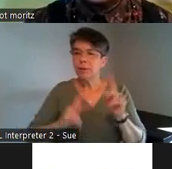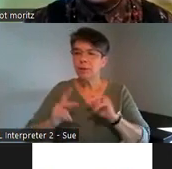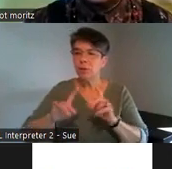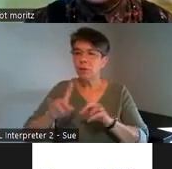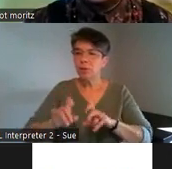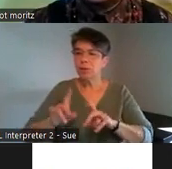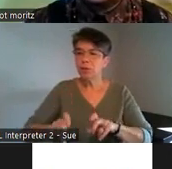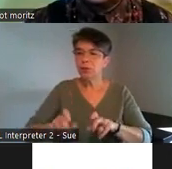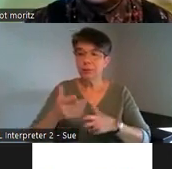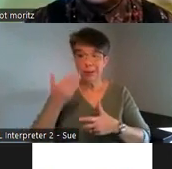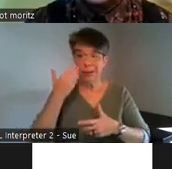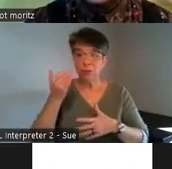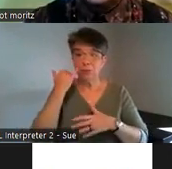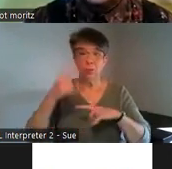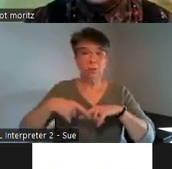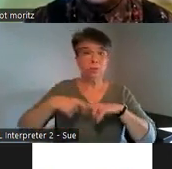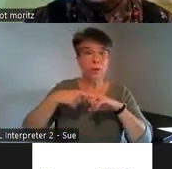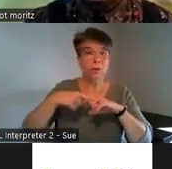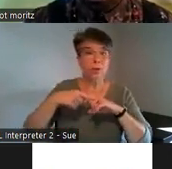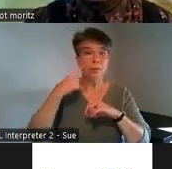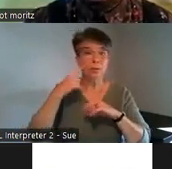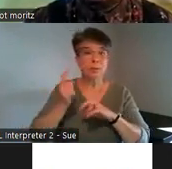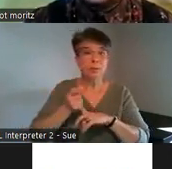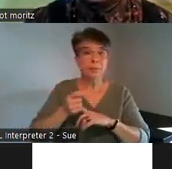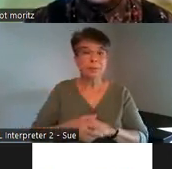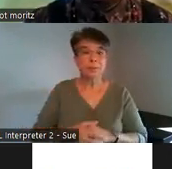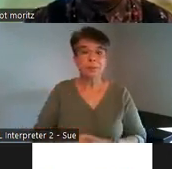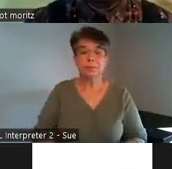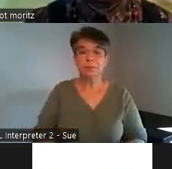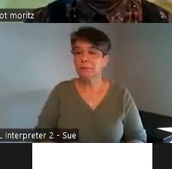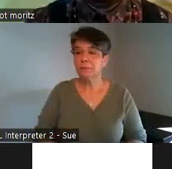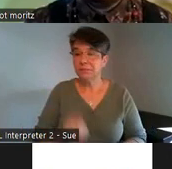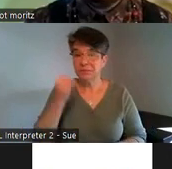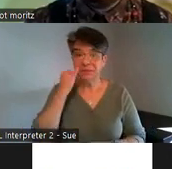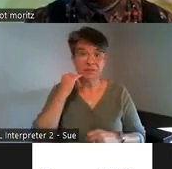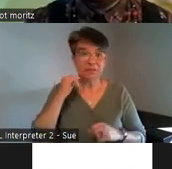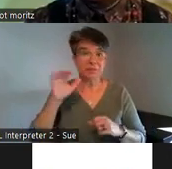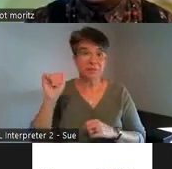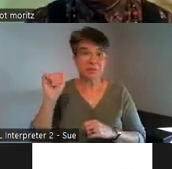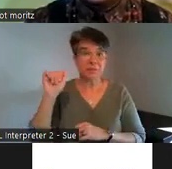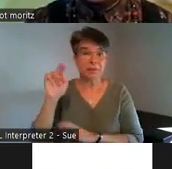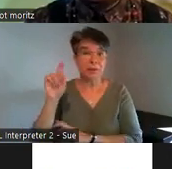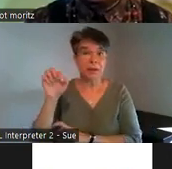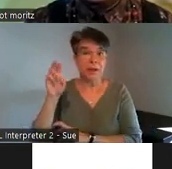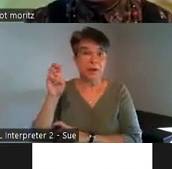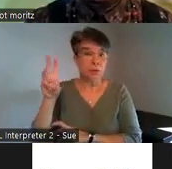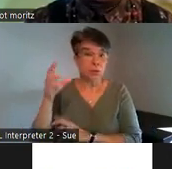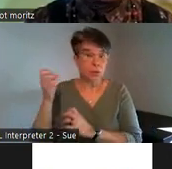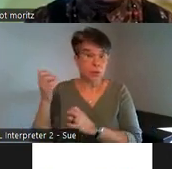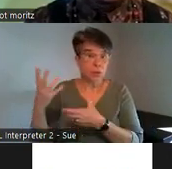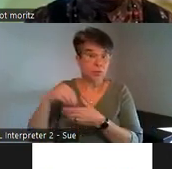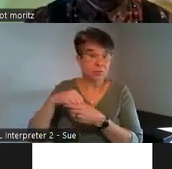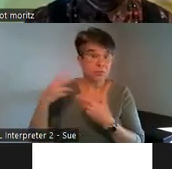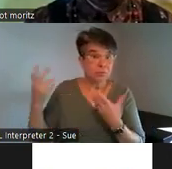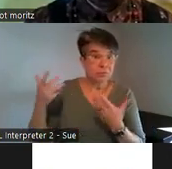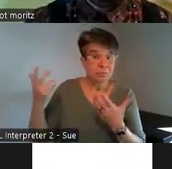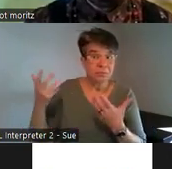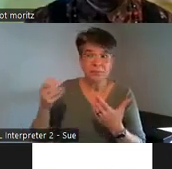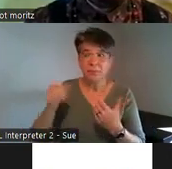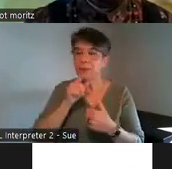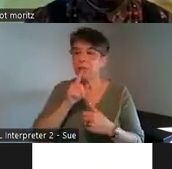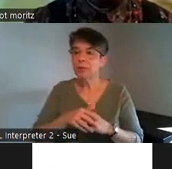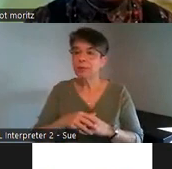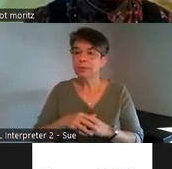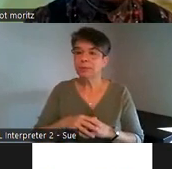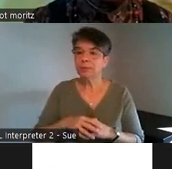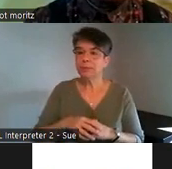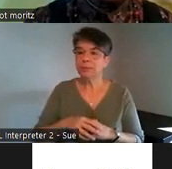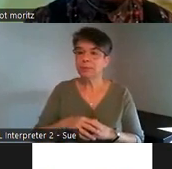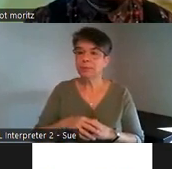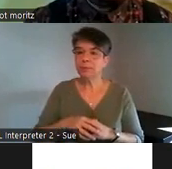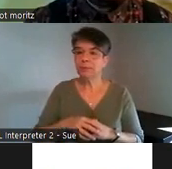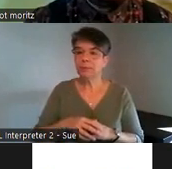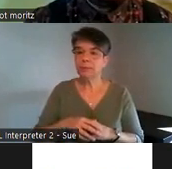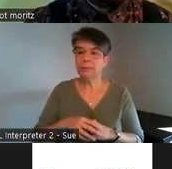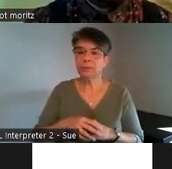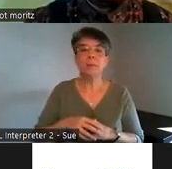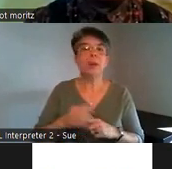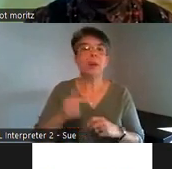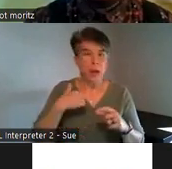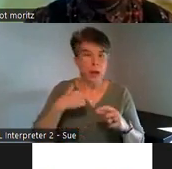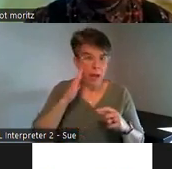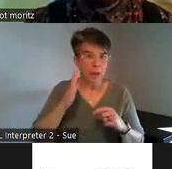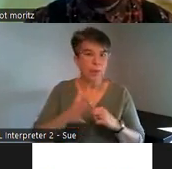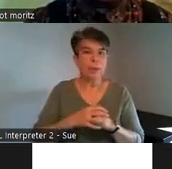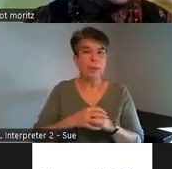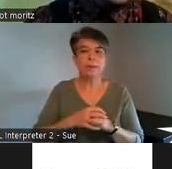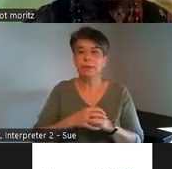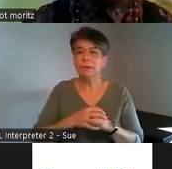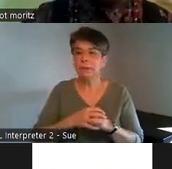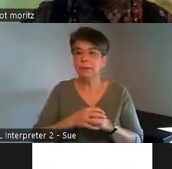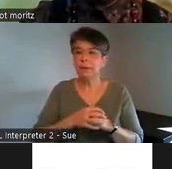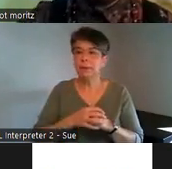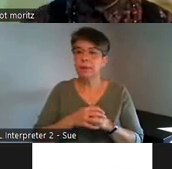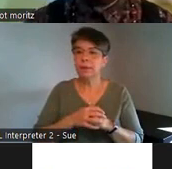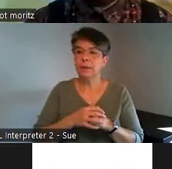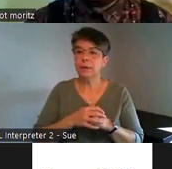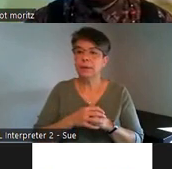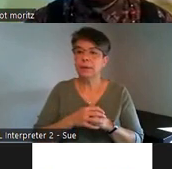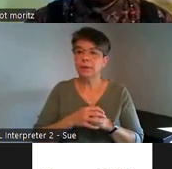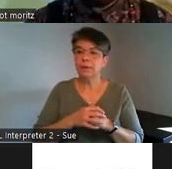for a moment um if Andrew wants to pop back in or not um I will um there is just a few statements